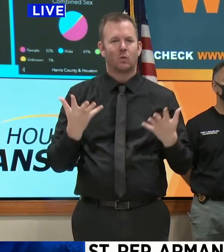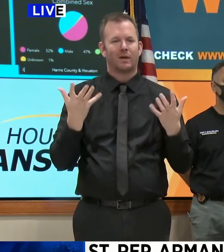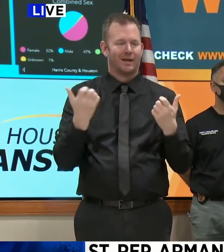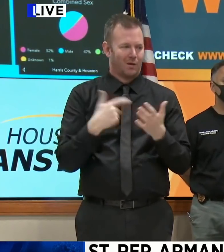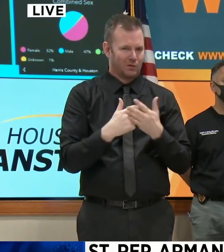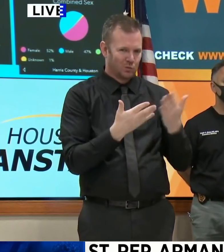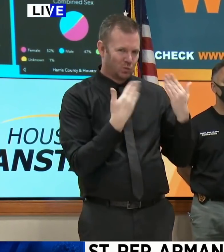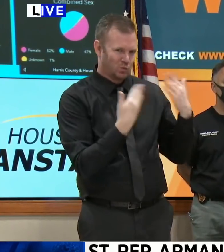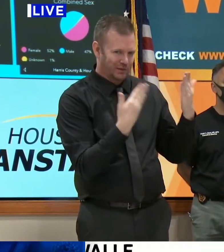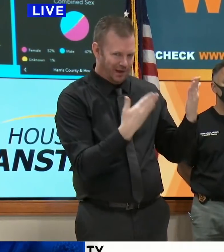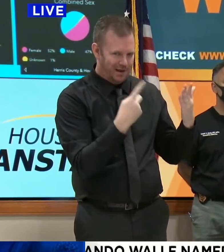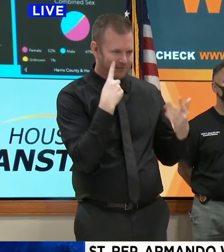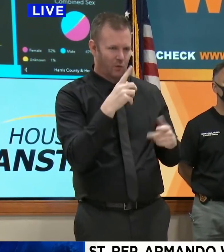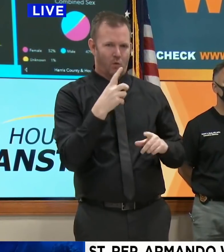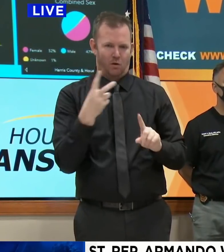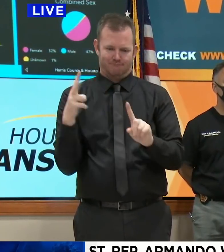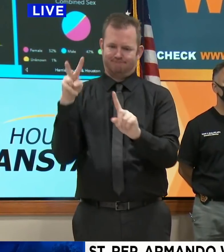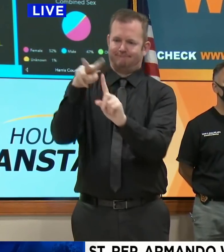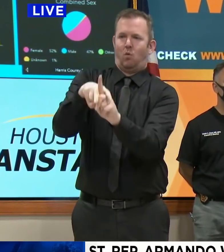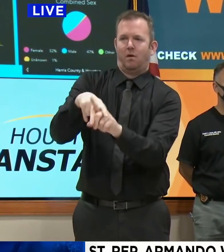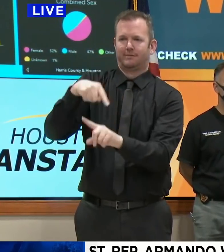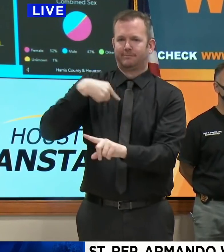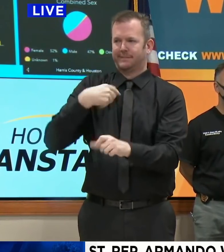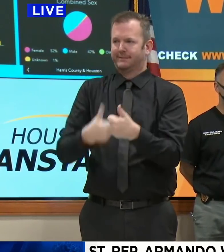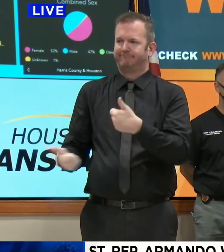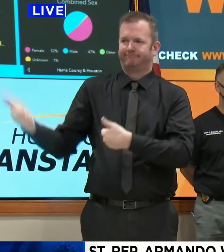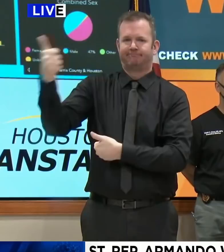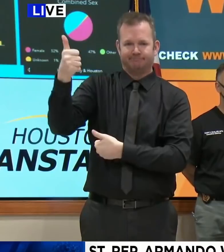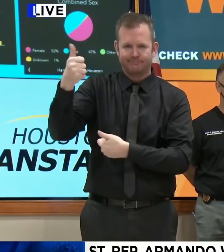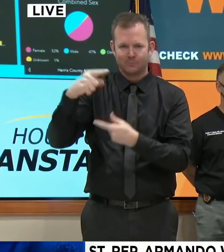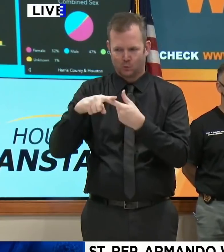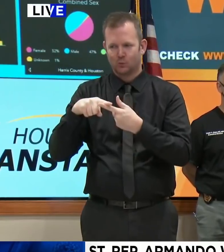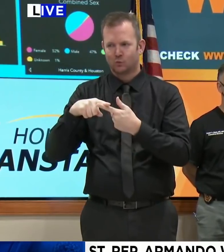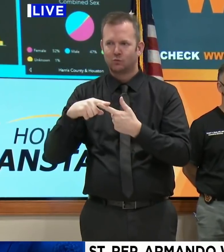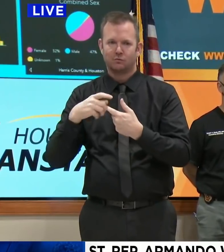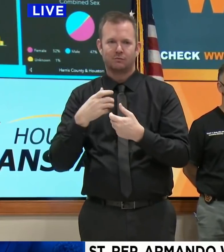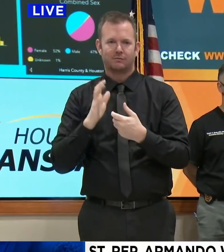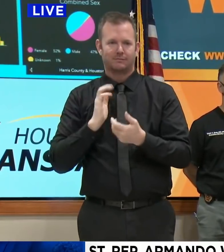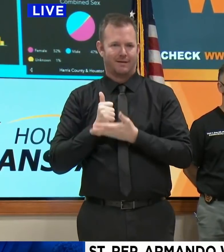region back to But I just wanted to thank you judge it wanted to thank you judge it out before pointing me out before pointing me to chair the Harris County’s